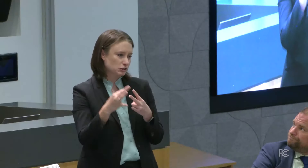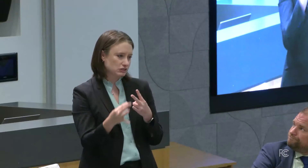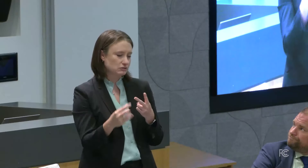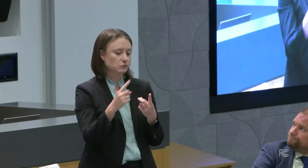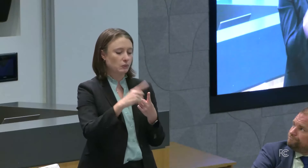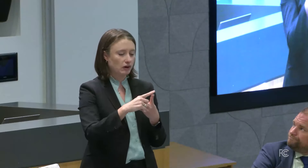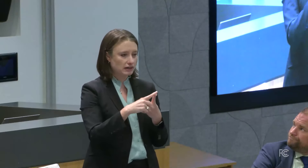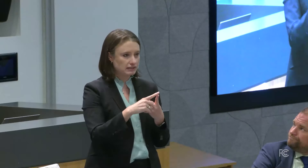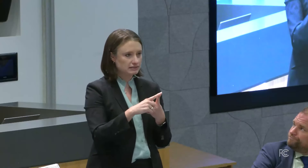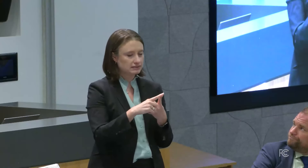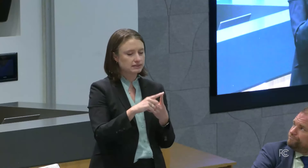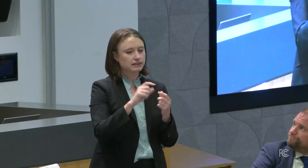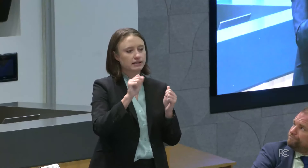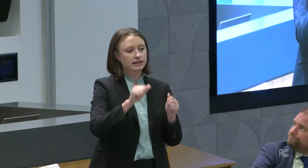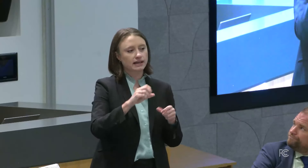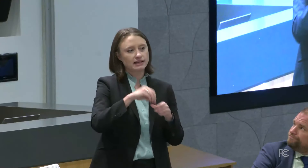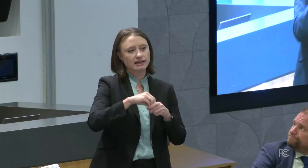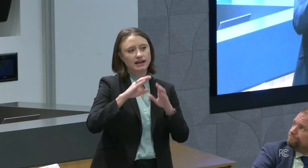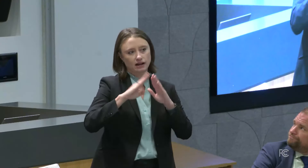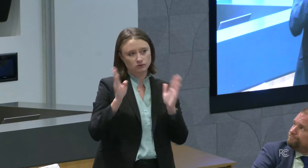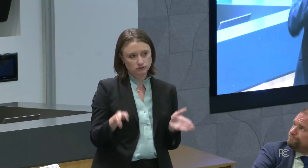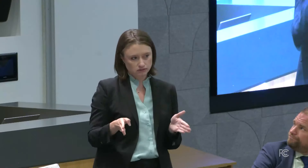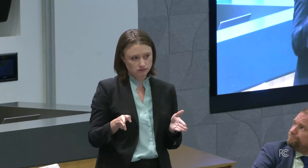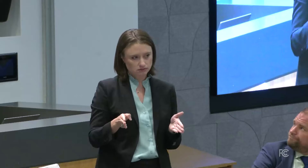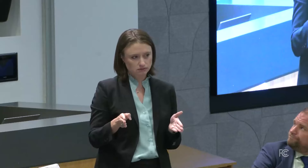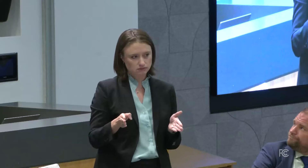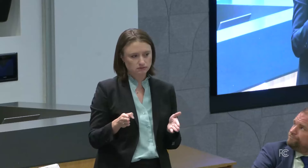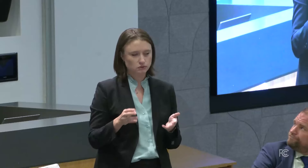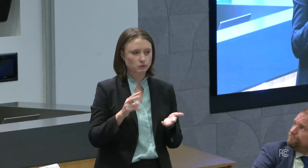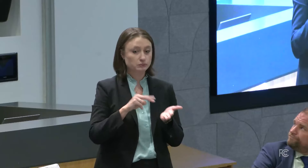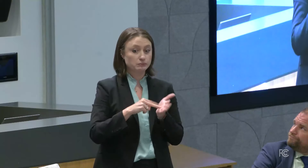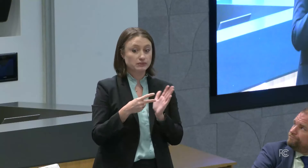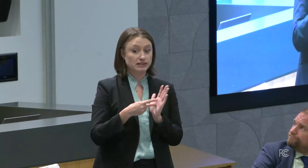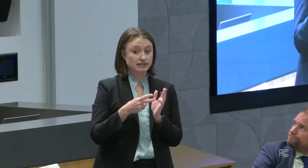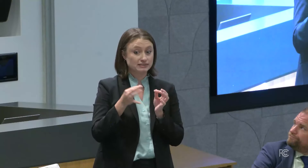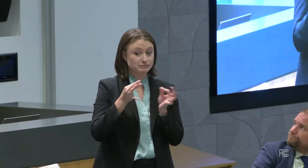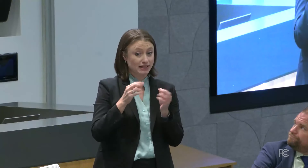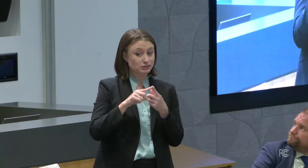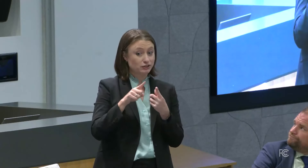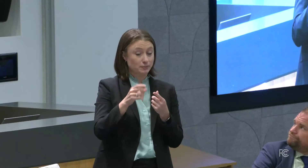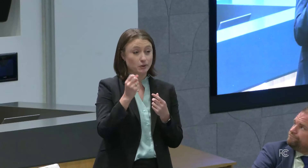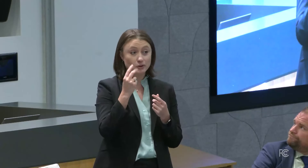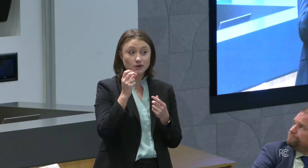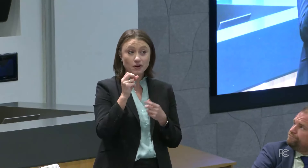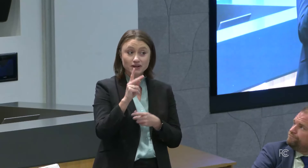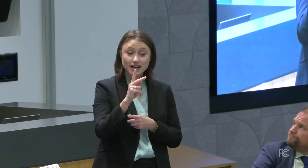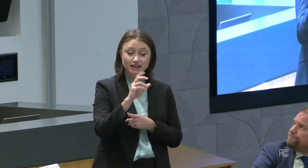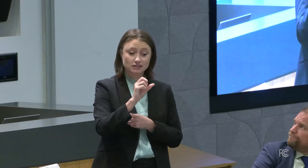SO WE TALKED THROUGH TWO